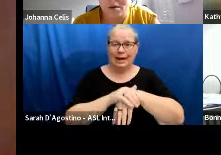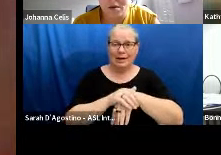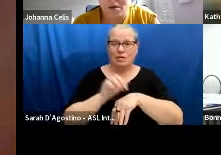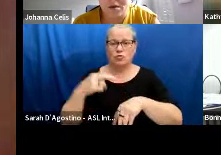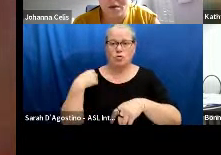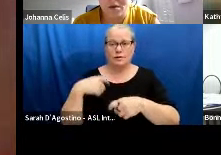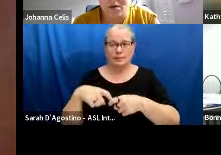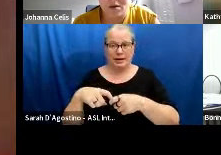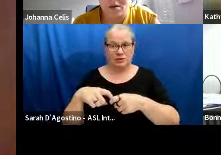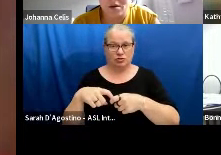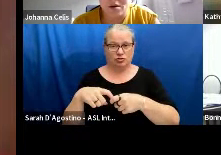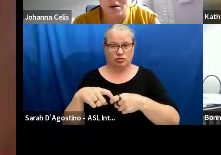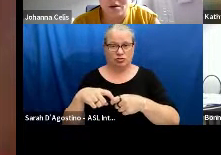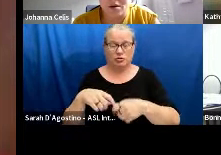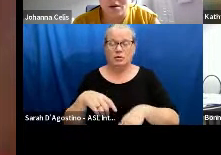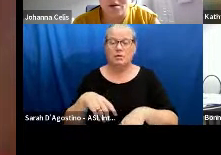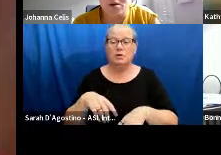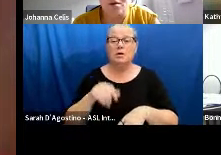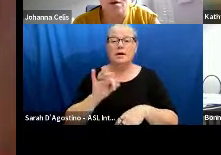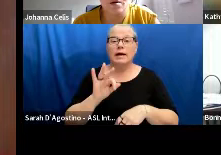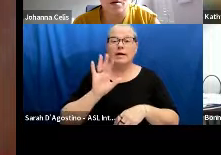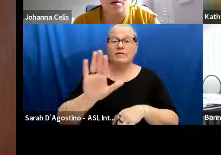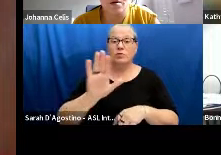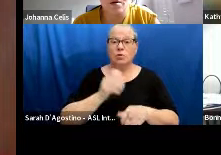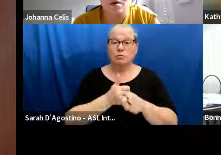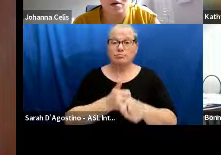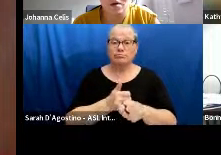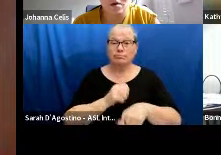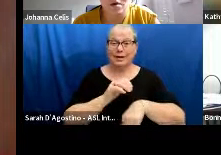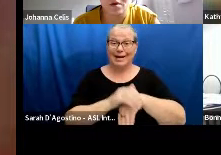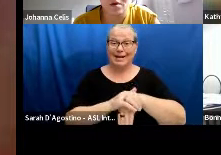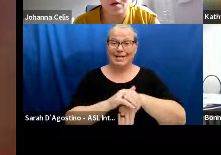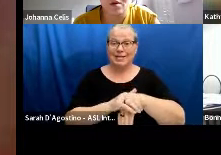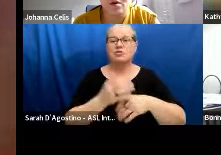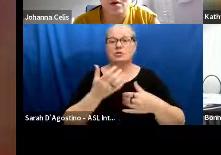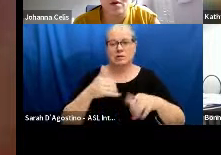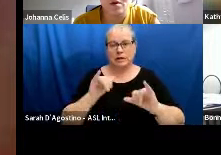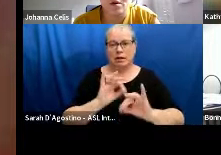even if you are participating in english you will you still need to select that option